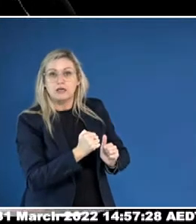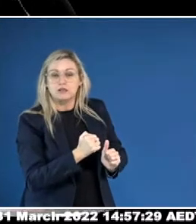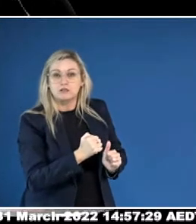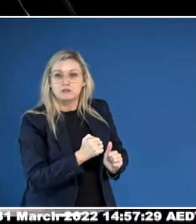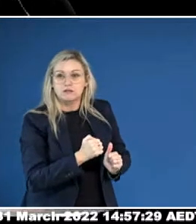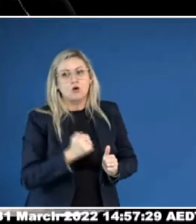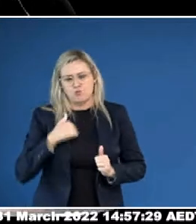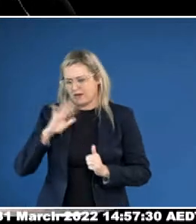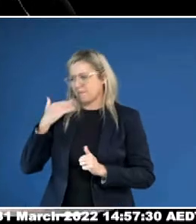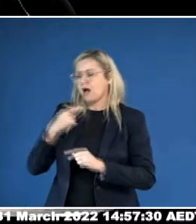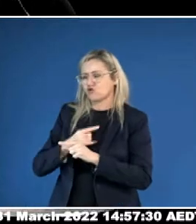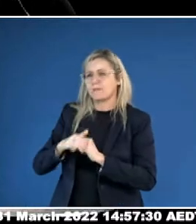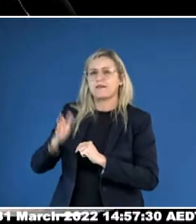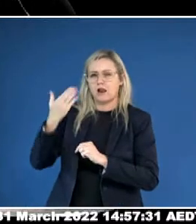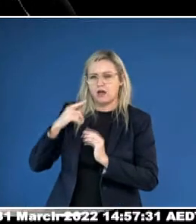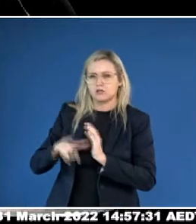Yes. So that's - so it's not just forced sterilisation.